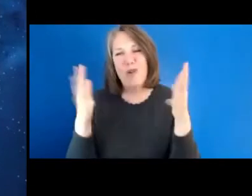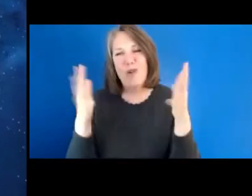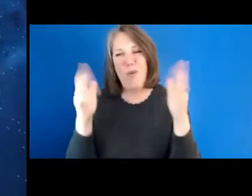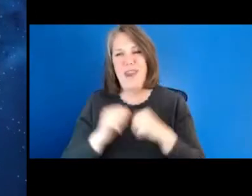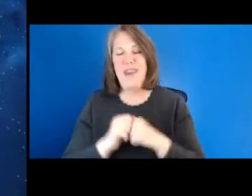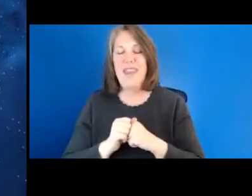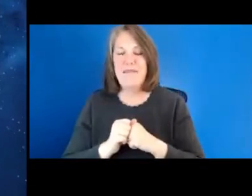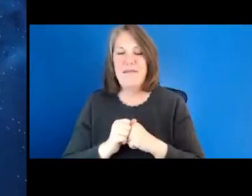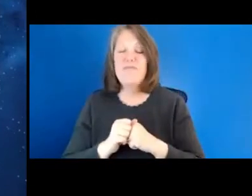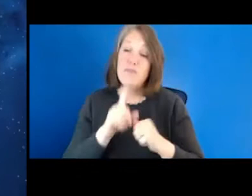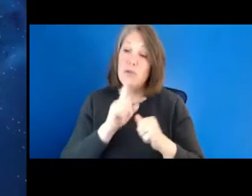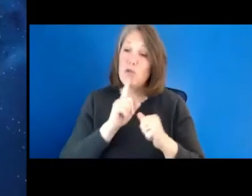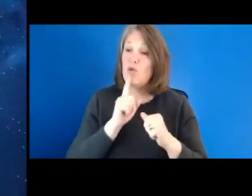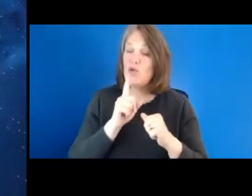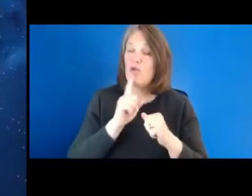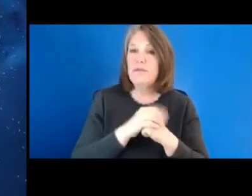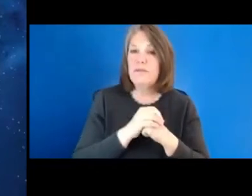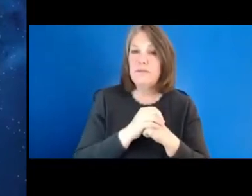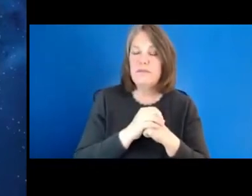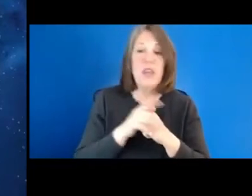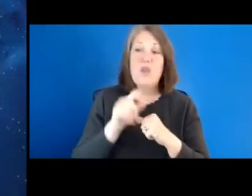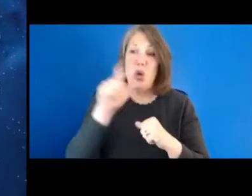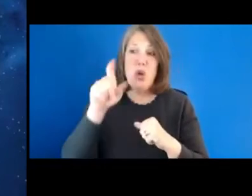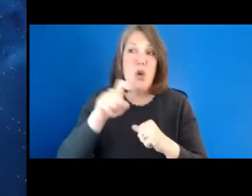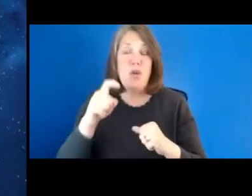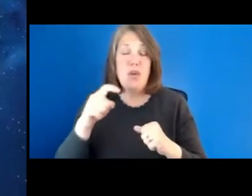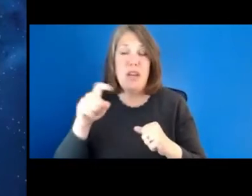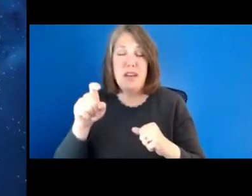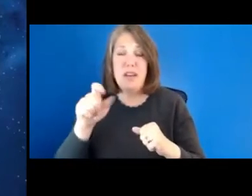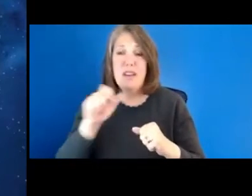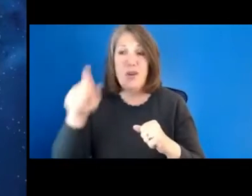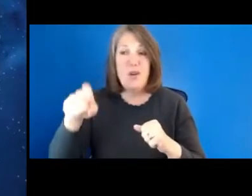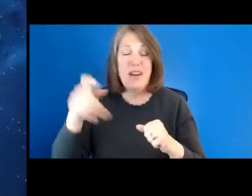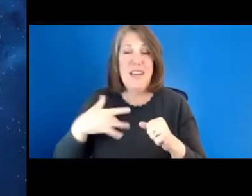17:02:09 >> FELICE LEVINE: So you don't need to feel quite as badly about the time change.